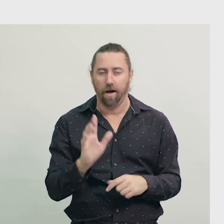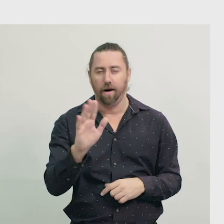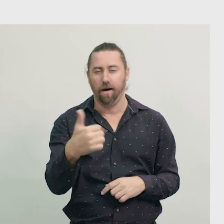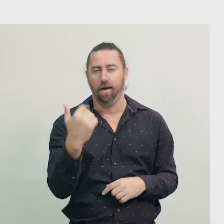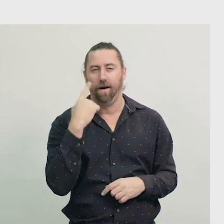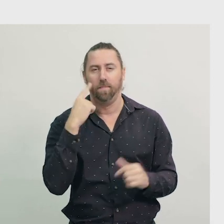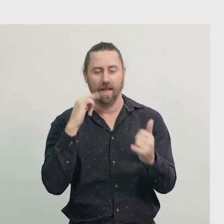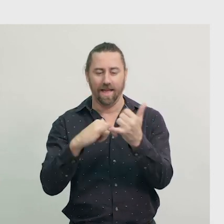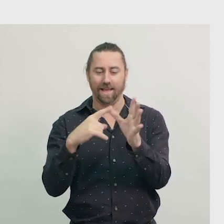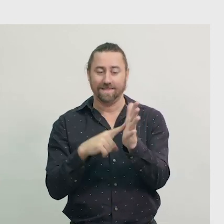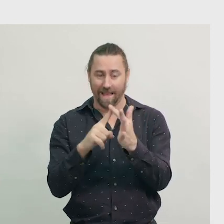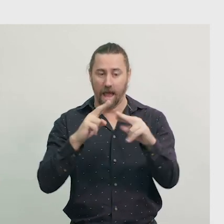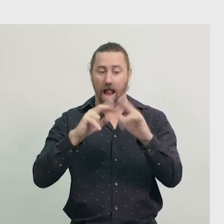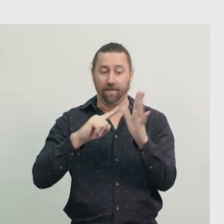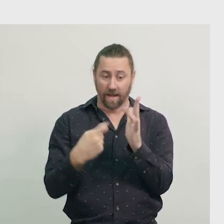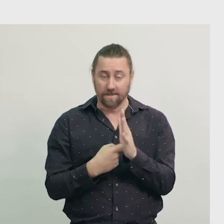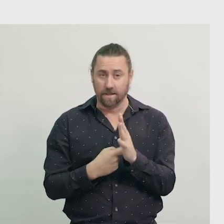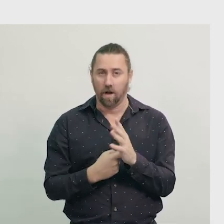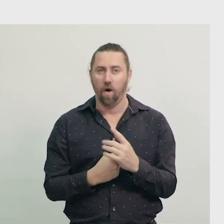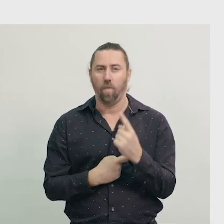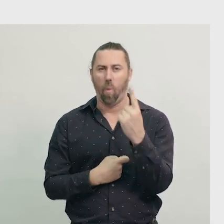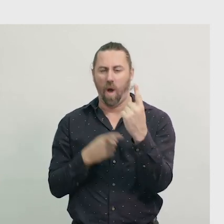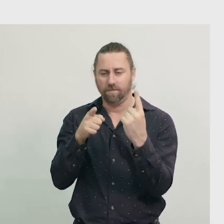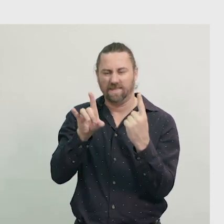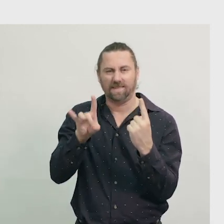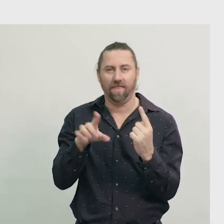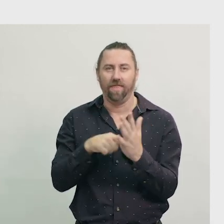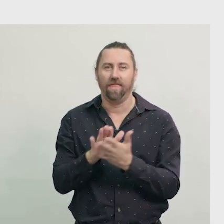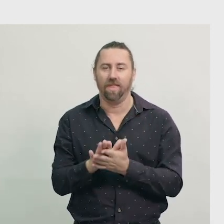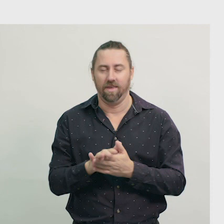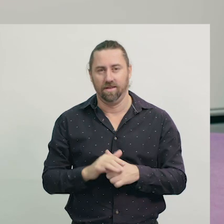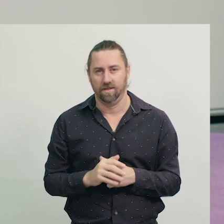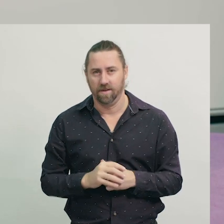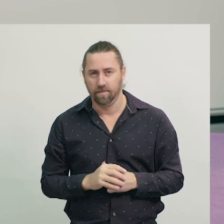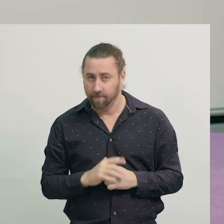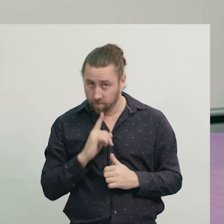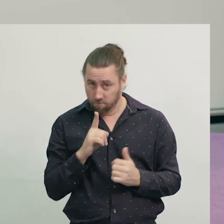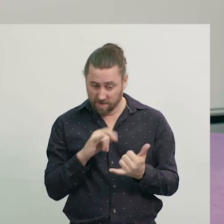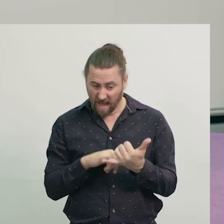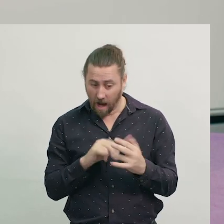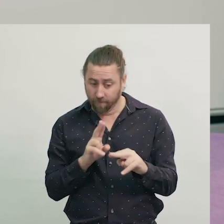We could try using a scale factor of one-tenth [1/10]. We need to check if our chosen scale factor is reasonable,